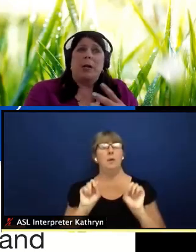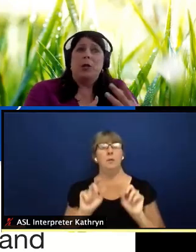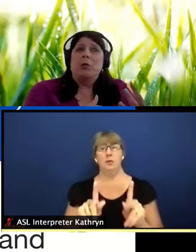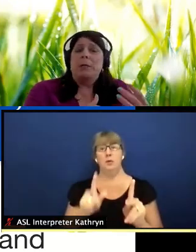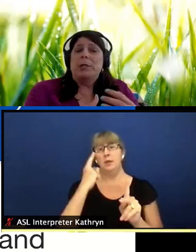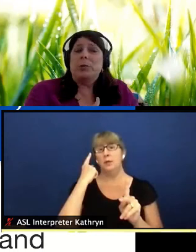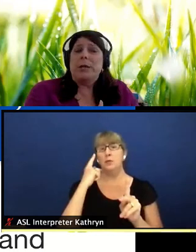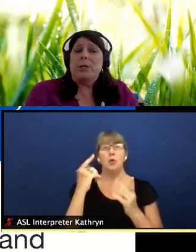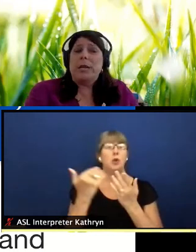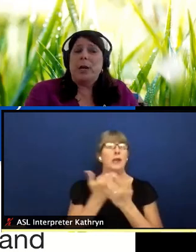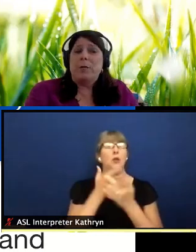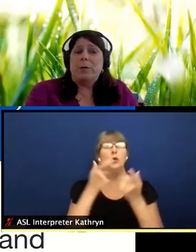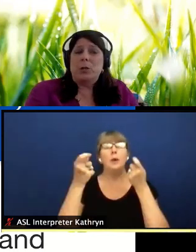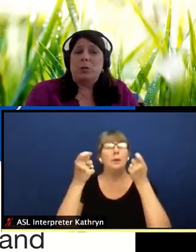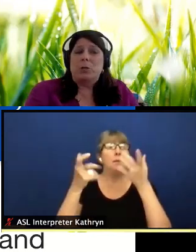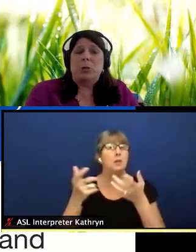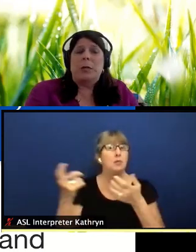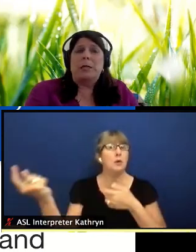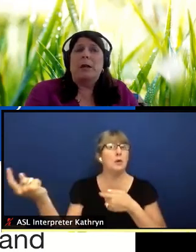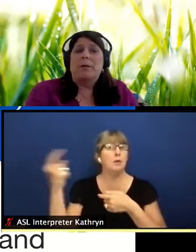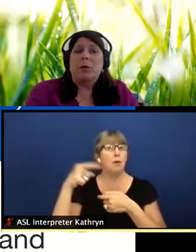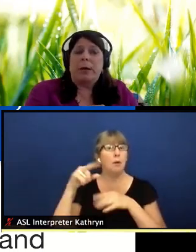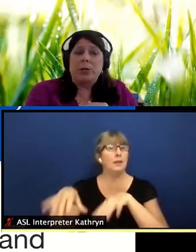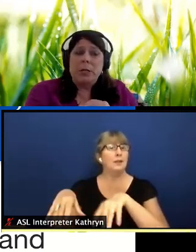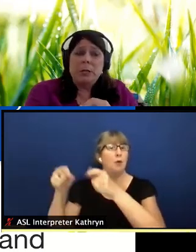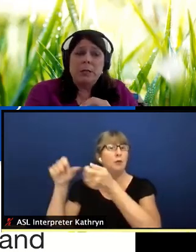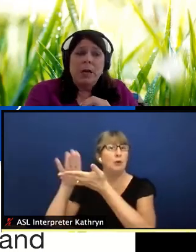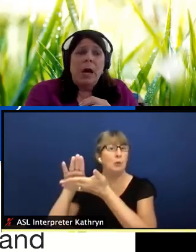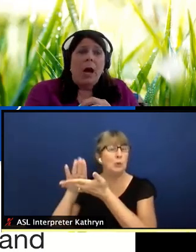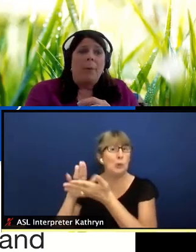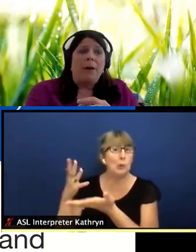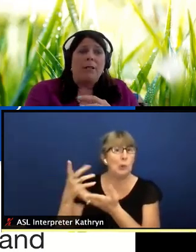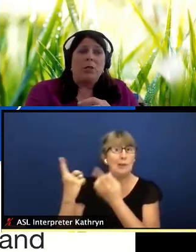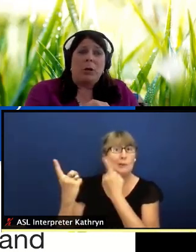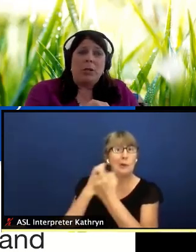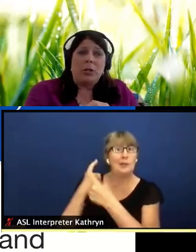a new administrator takeover school who has a lot of questions about instruction